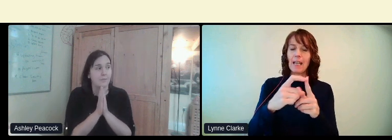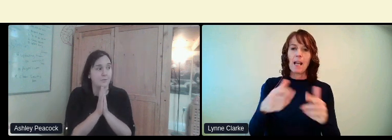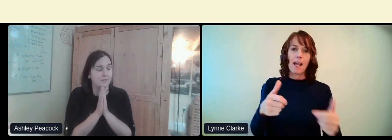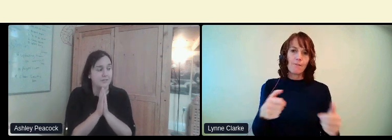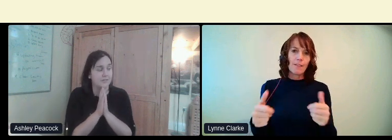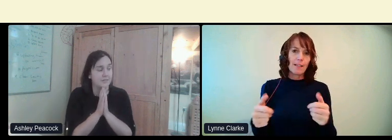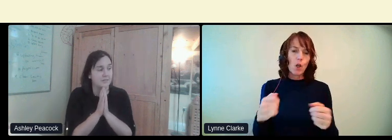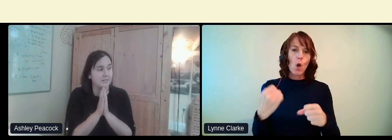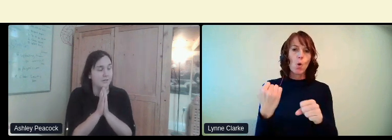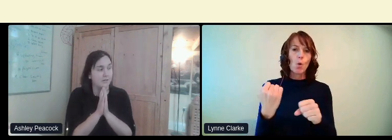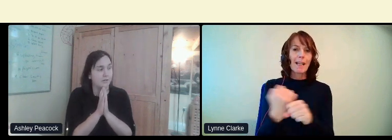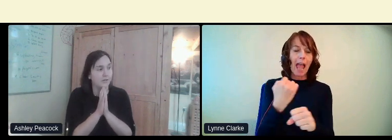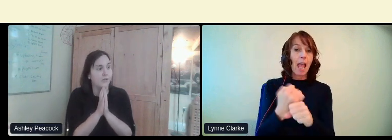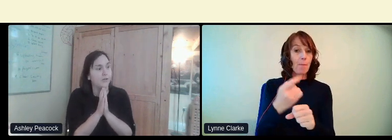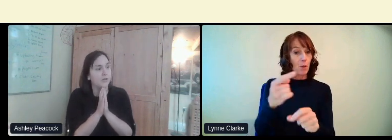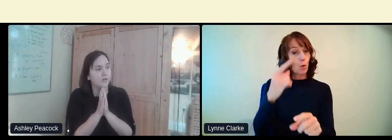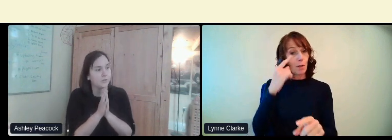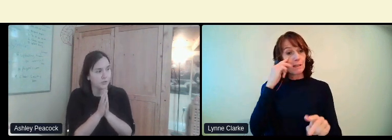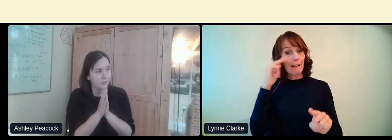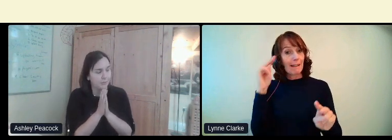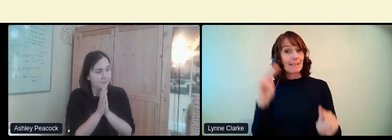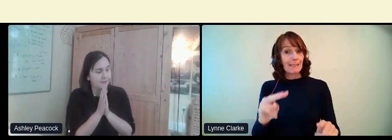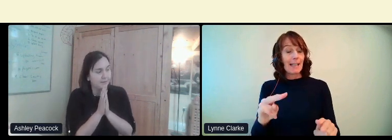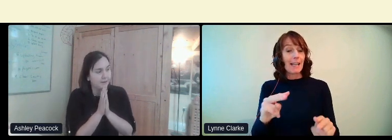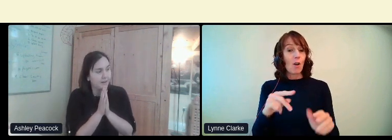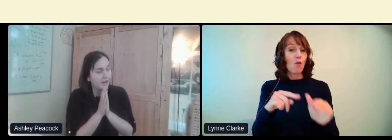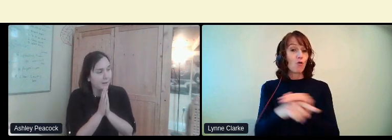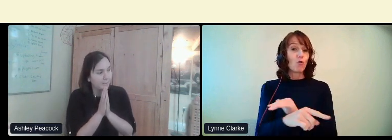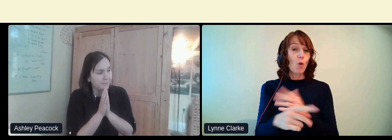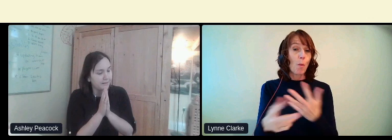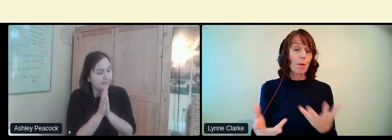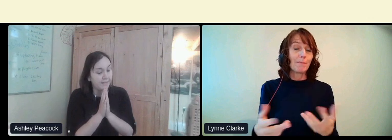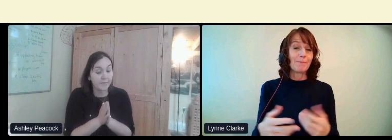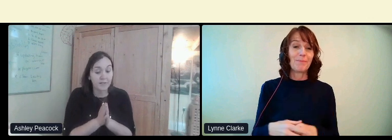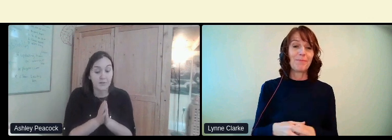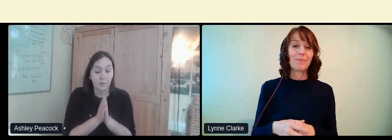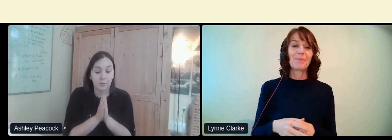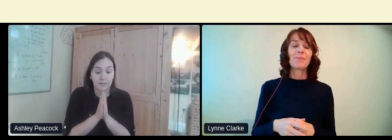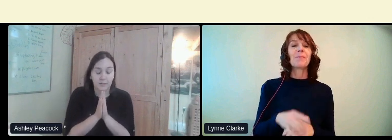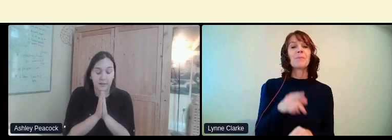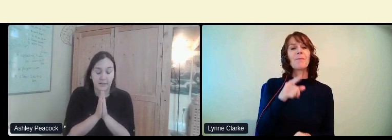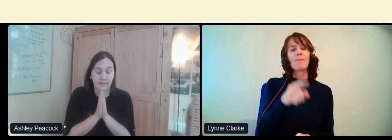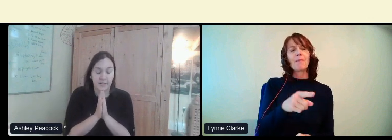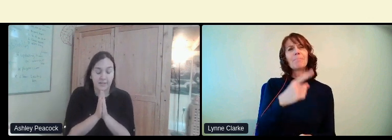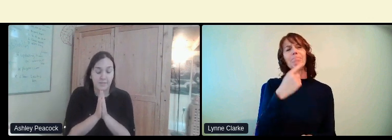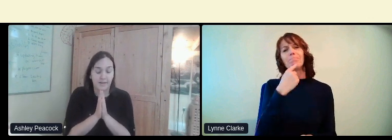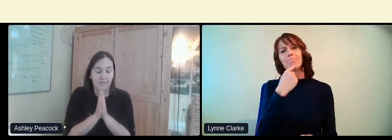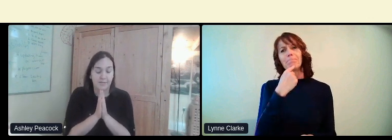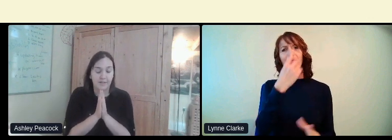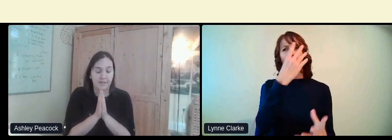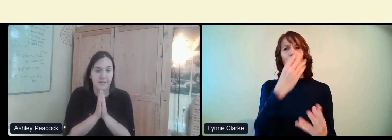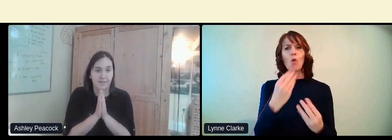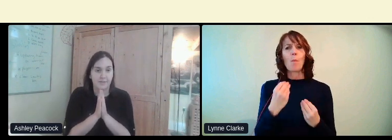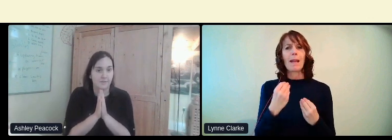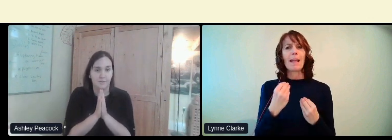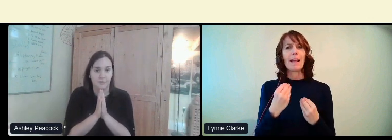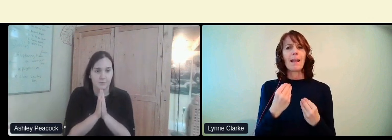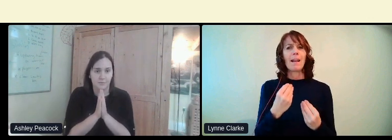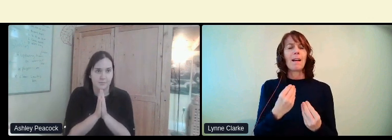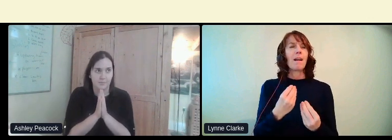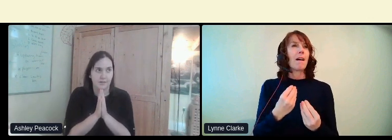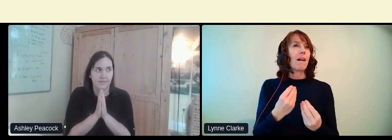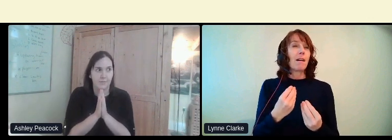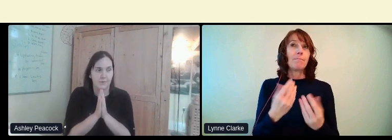to still see on YouTube. That really taught me that in spite of the fact I had at that point